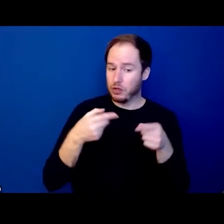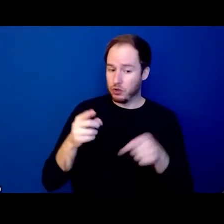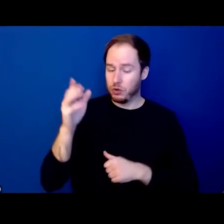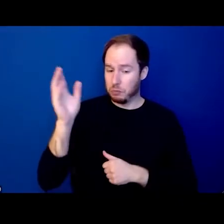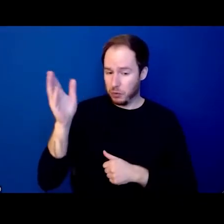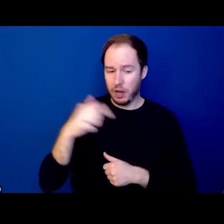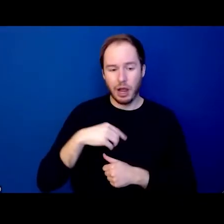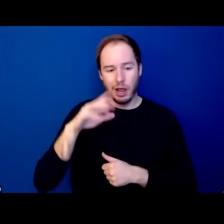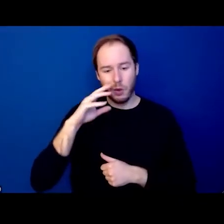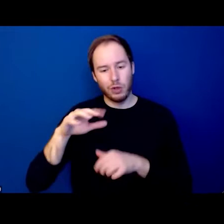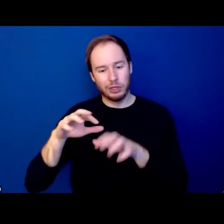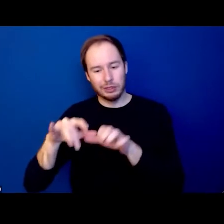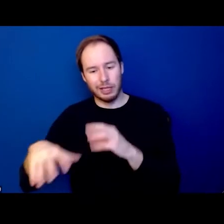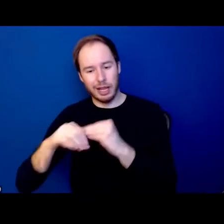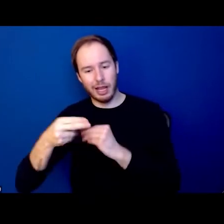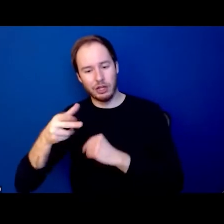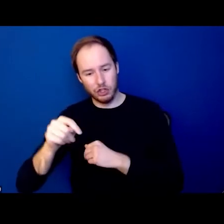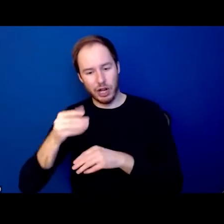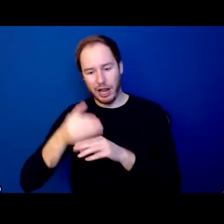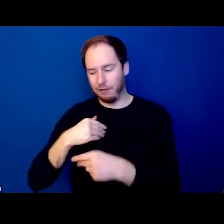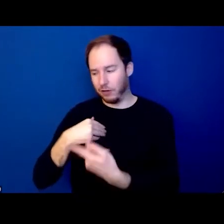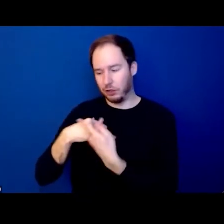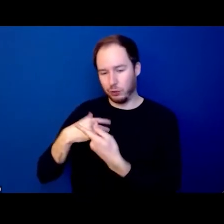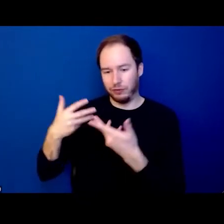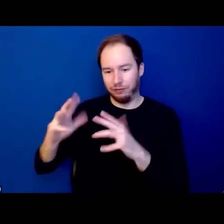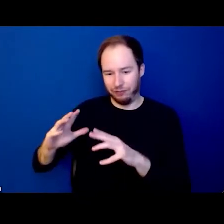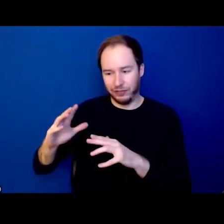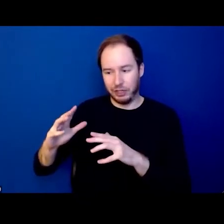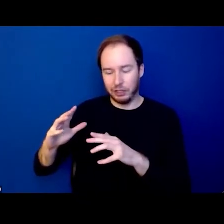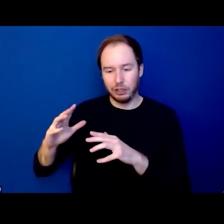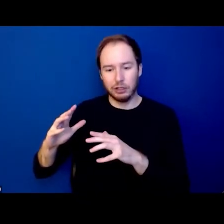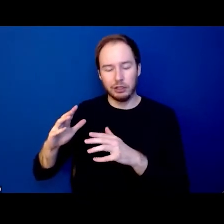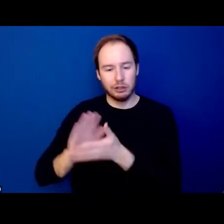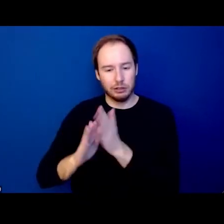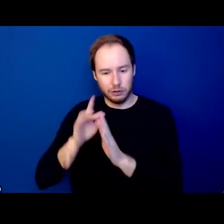I will put in the chat after Kim and I have concluded our portion of the presentation.